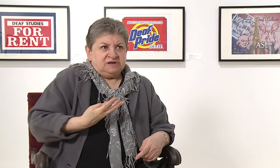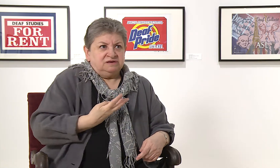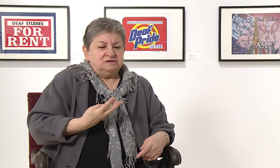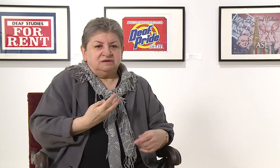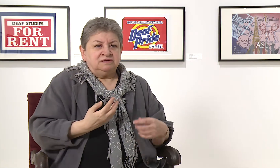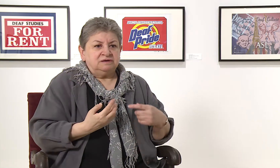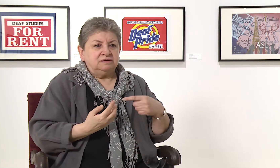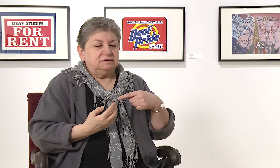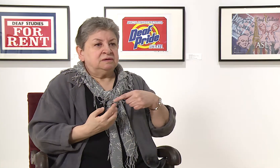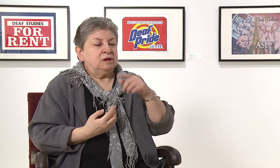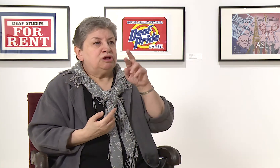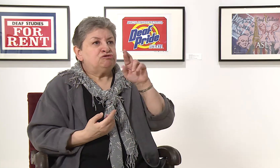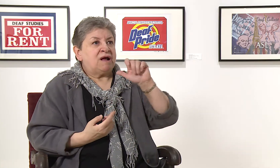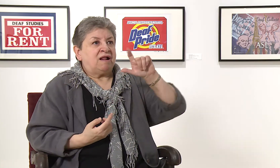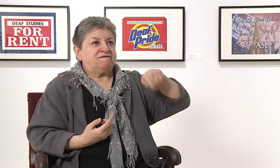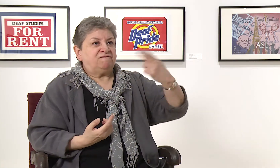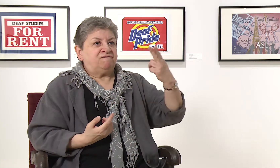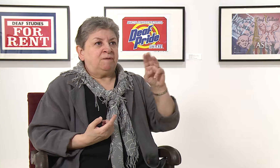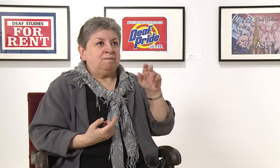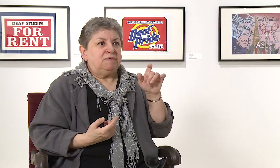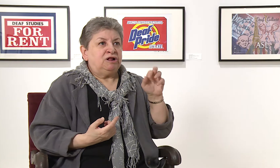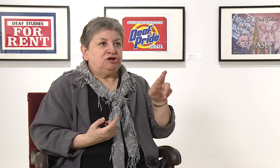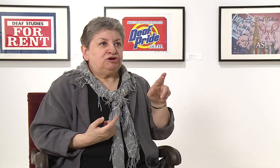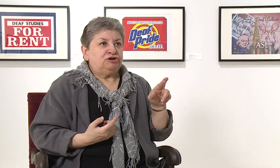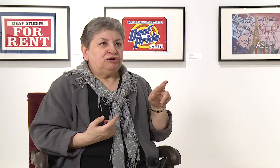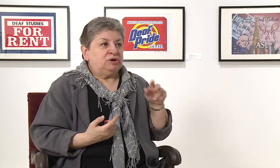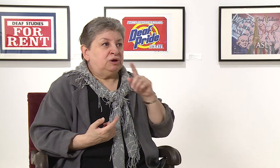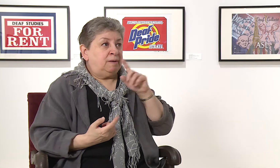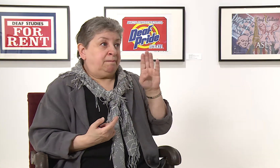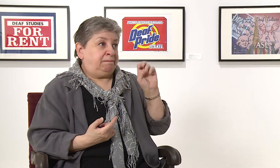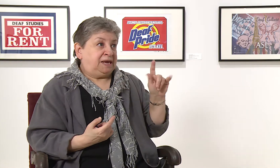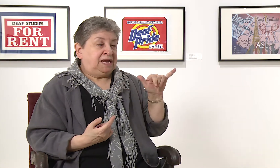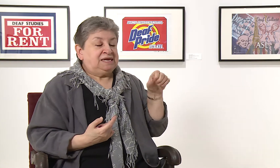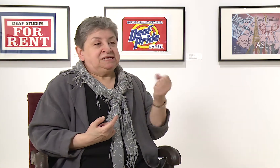There were 4 of us on the project, including Ralph Miller.